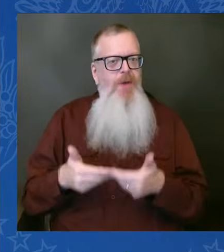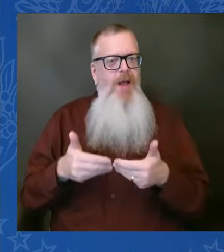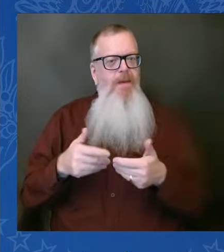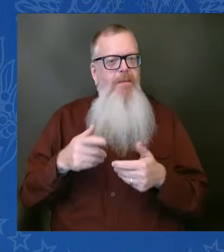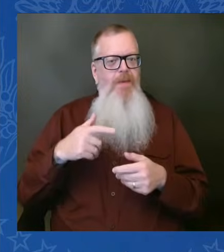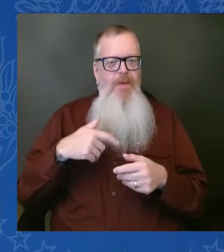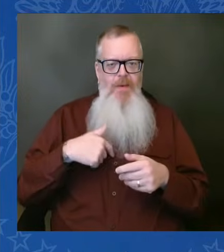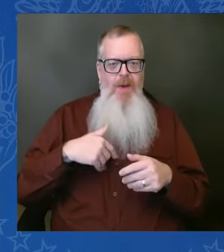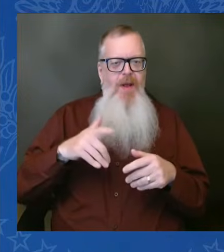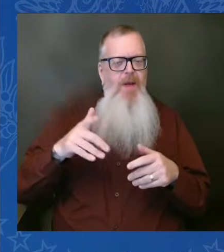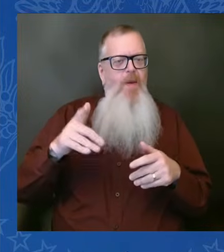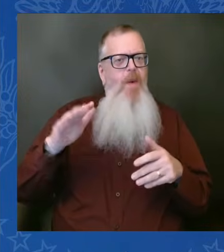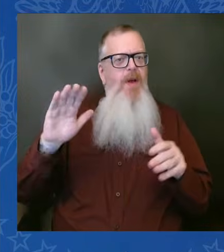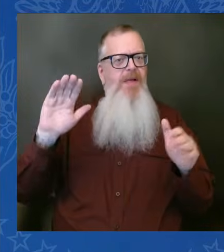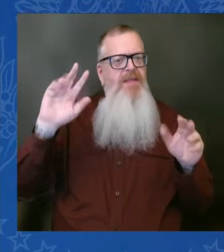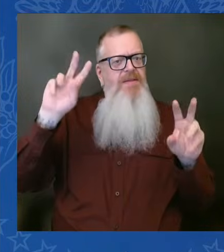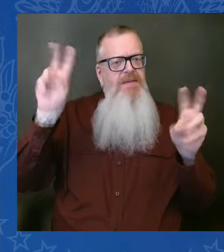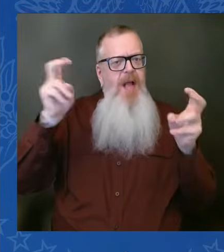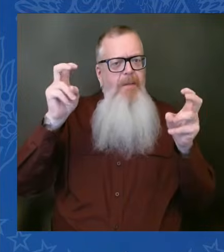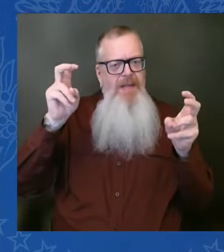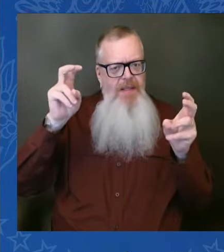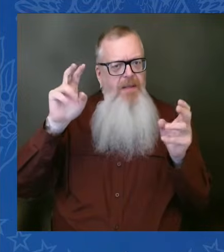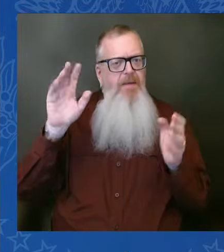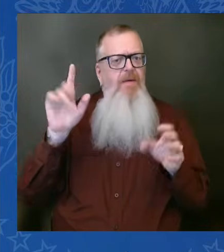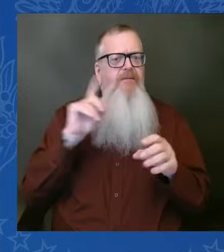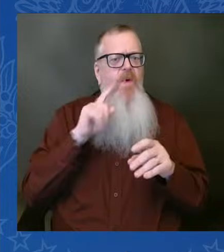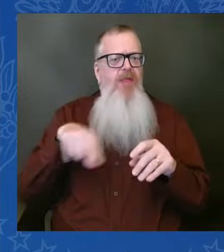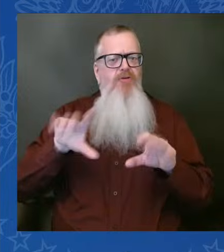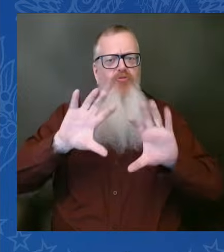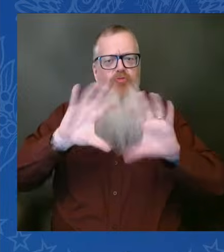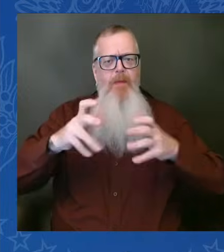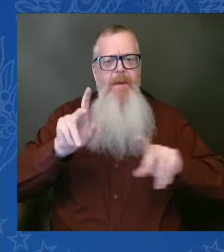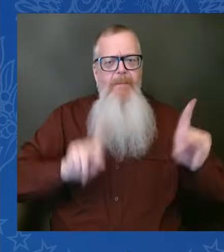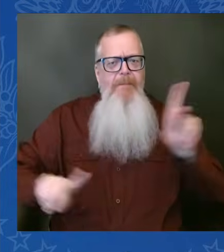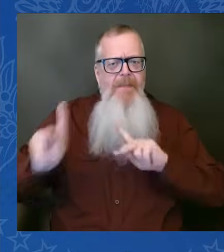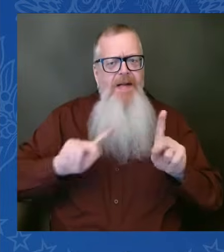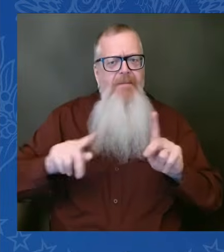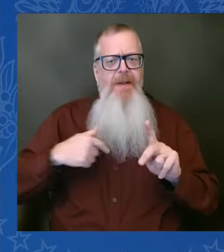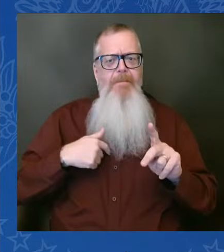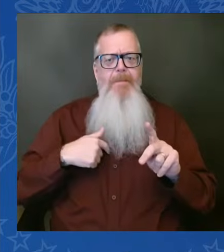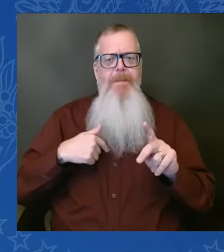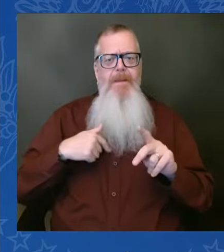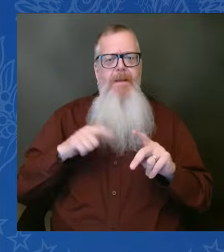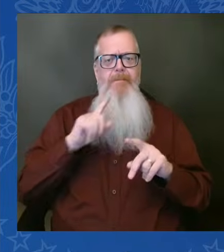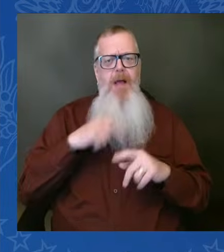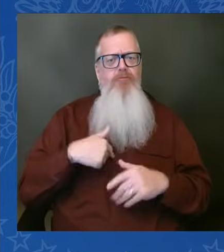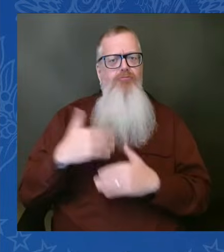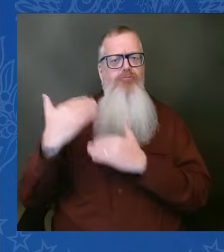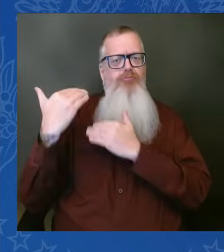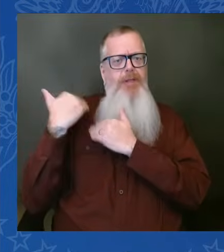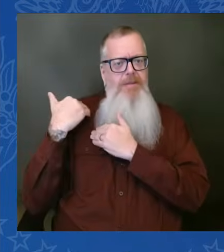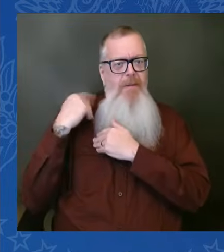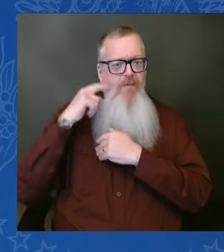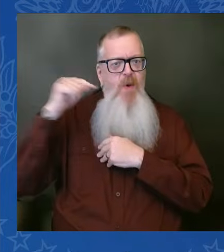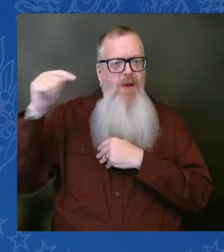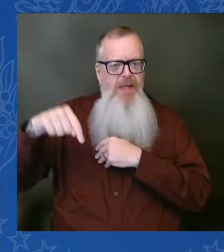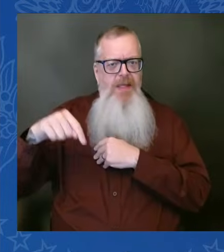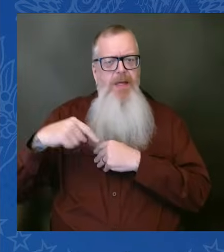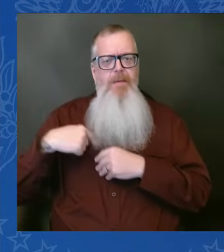It's my privilege to have responsibility for Brookings, which stands for Quality Independence, and impact, whose research drives real results.